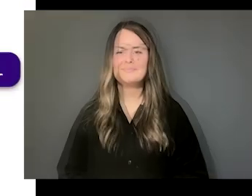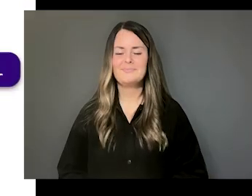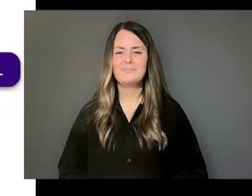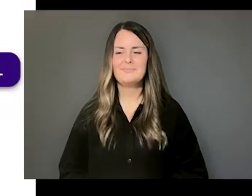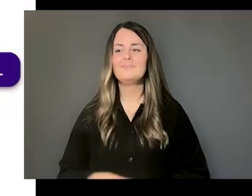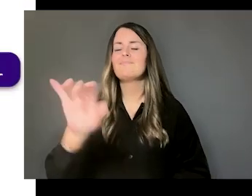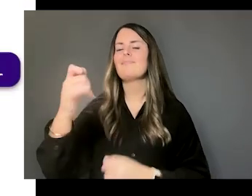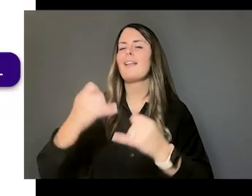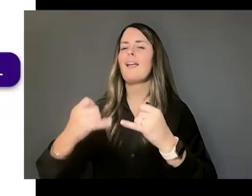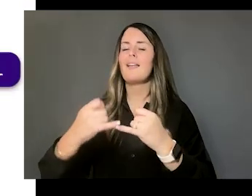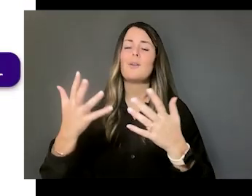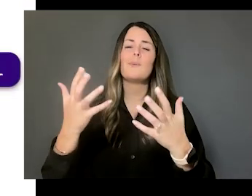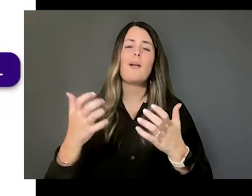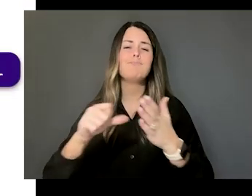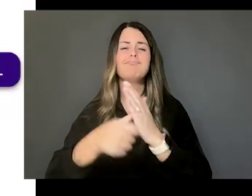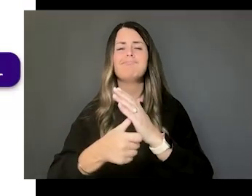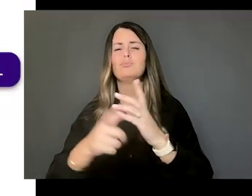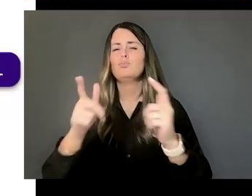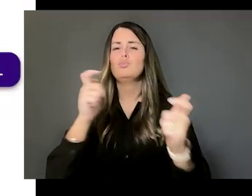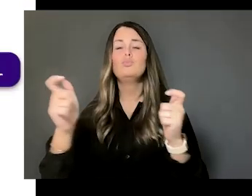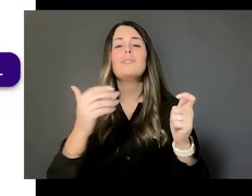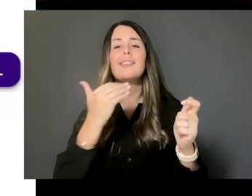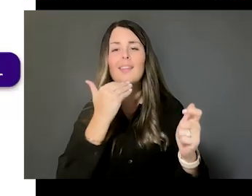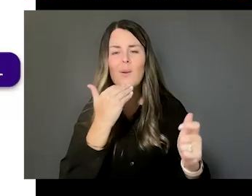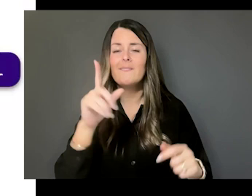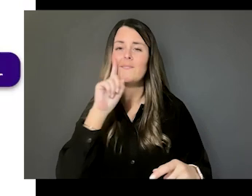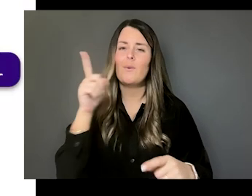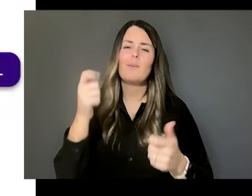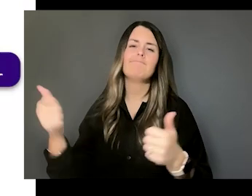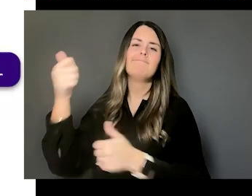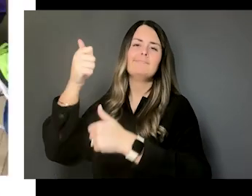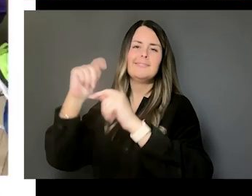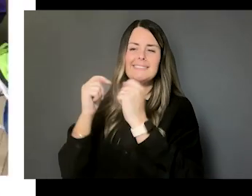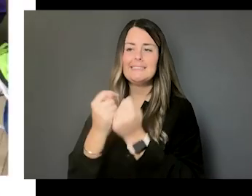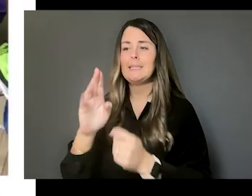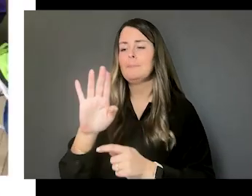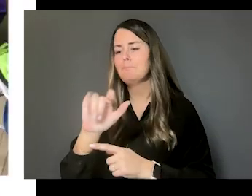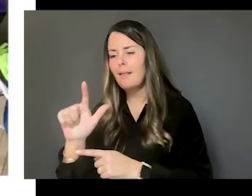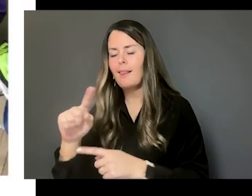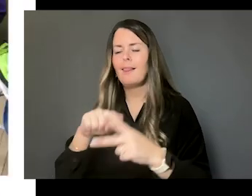And lastly, we want to say a huge thank you to our executive team: Bill, Kristin, and Kris.